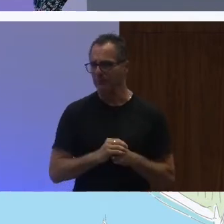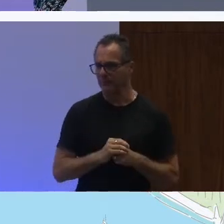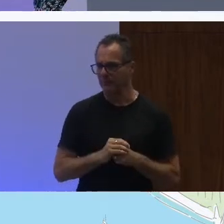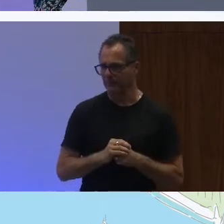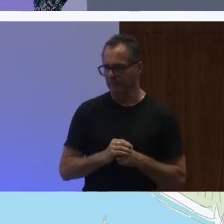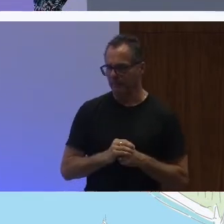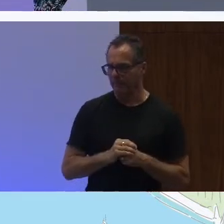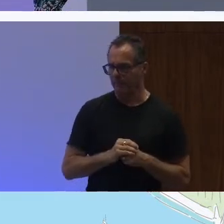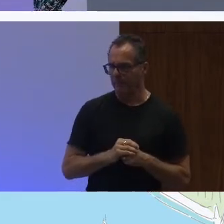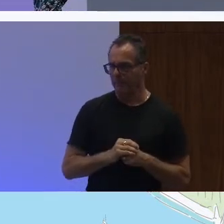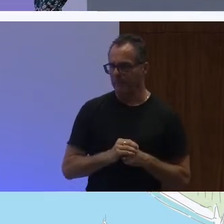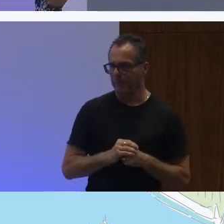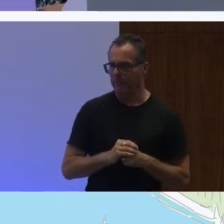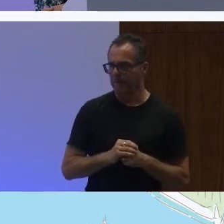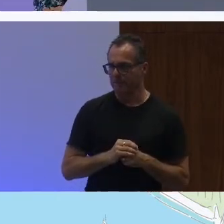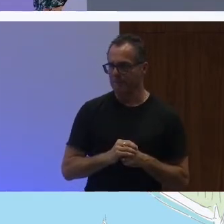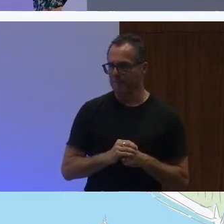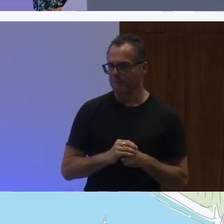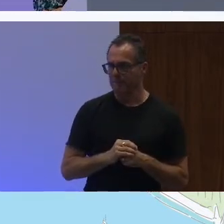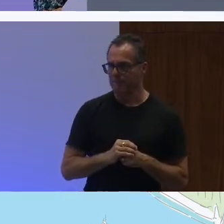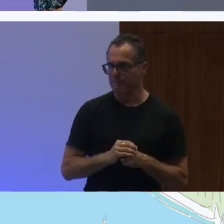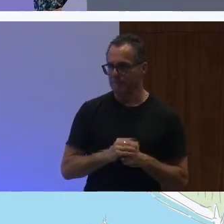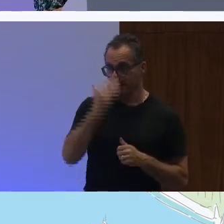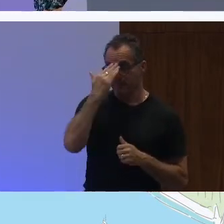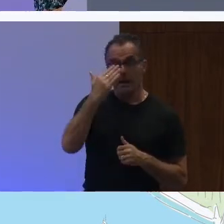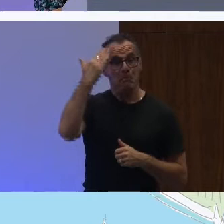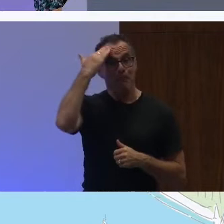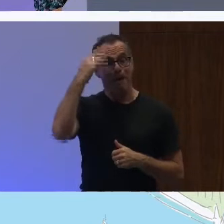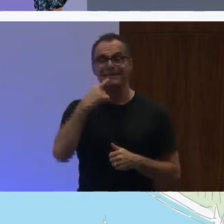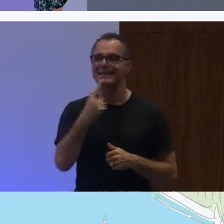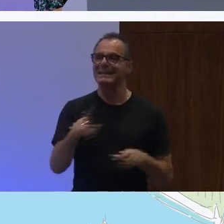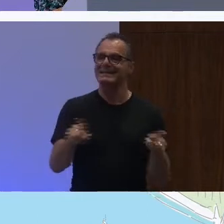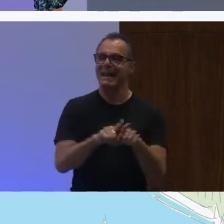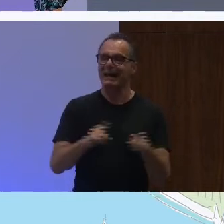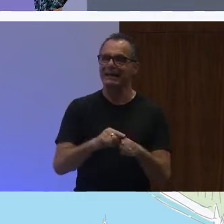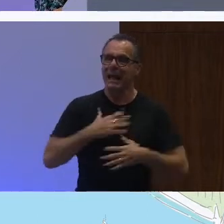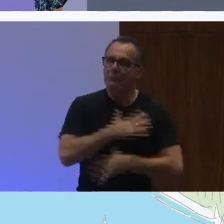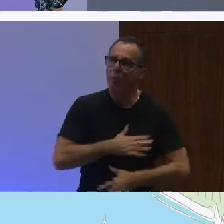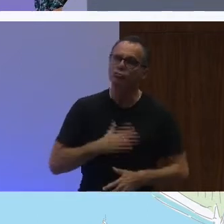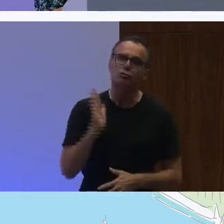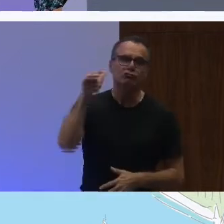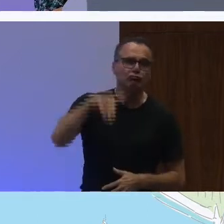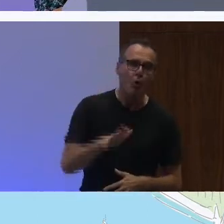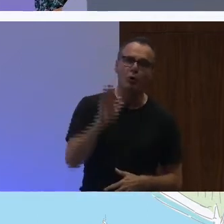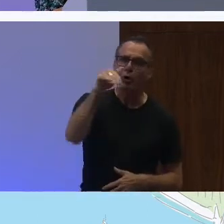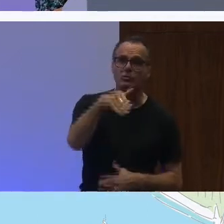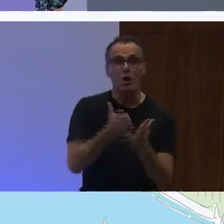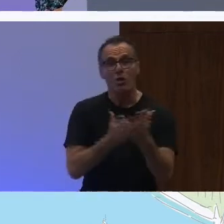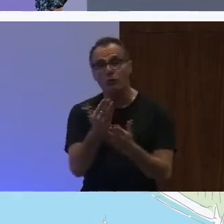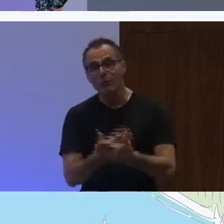yeah, just sort of emotional rollercoaster really. And this is usually about a day or two before. Yeah.